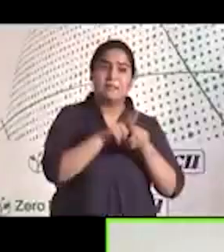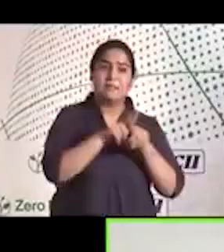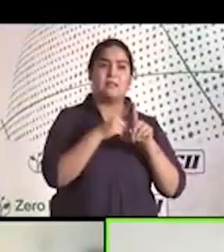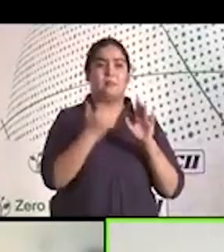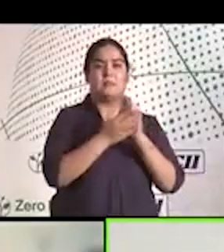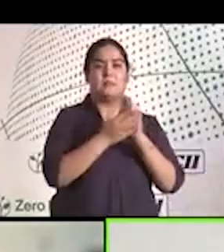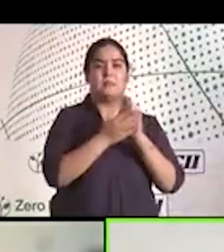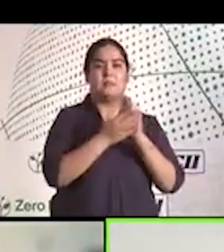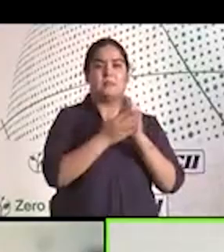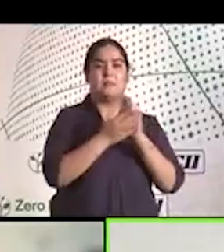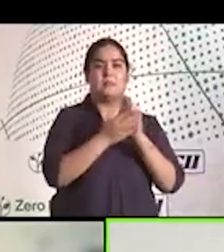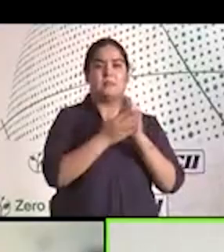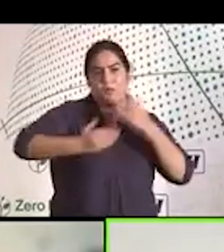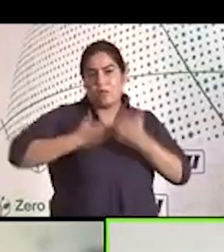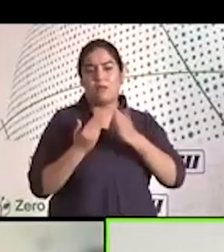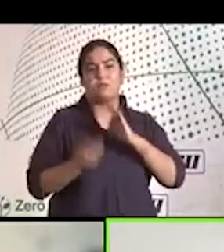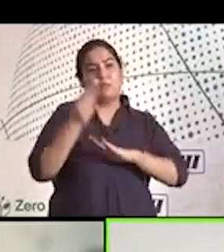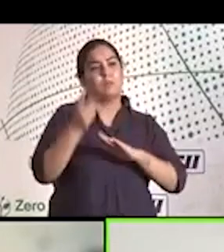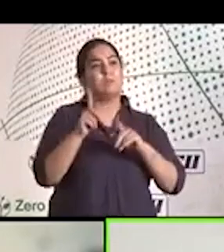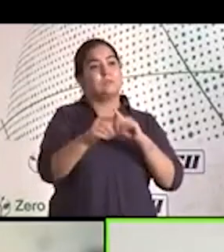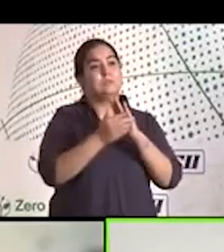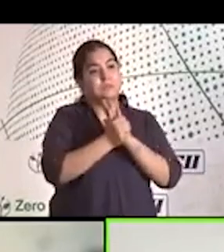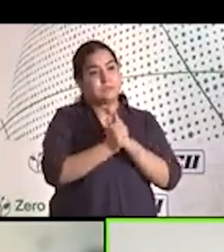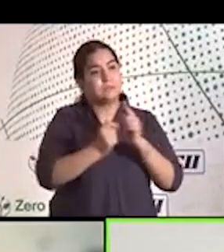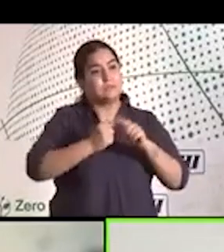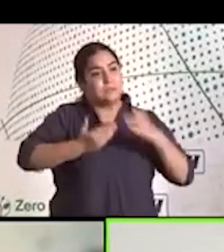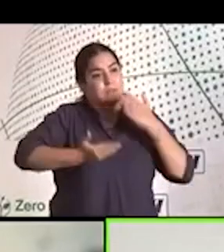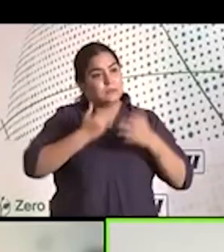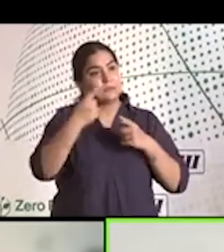and how we can create that ecosystem that kind of builds in